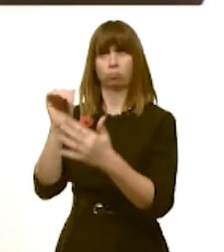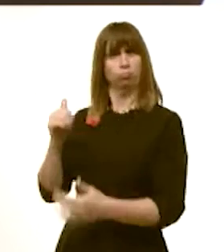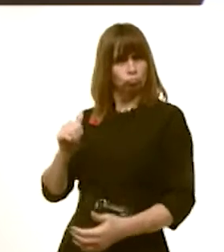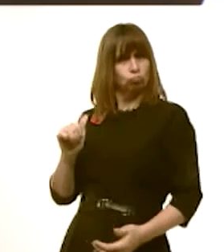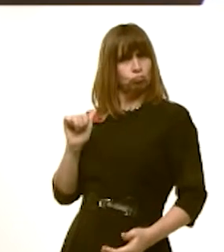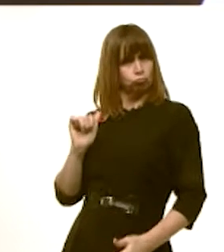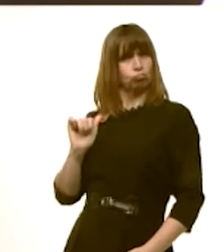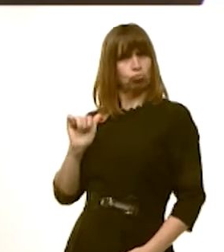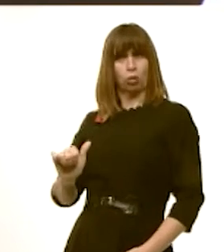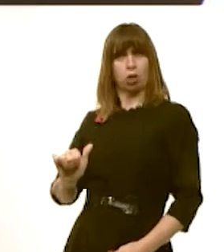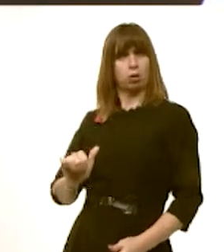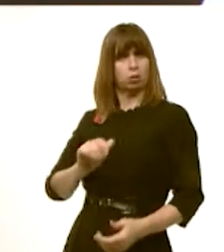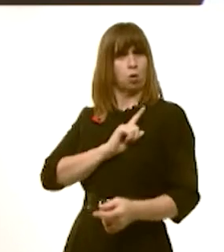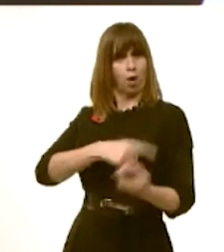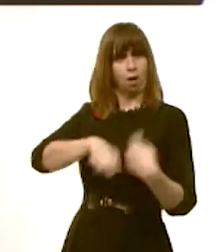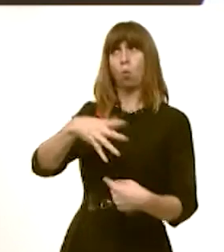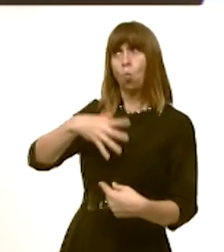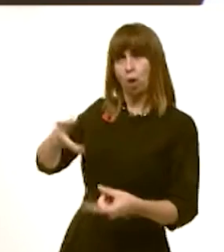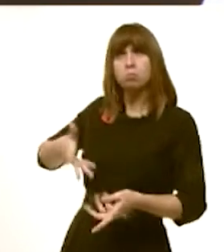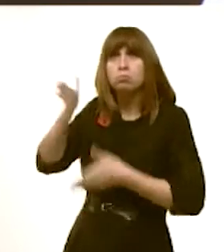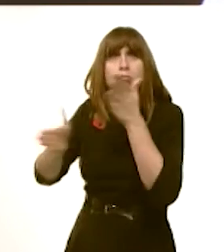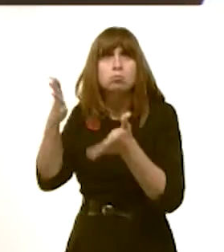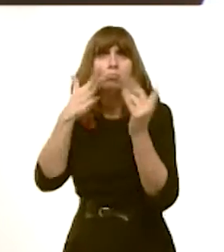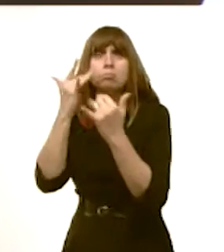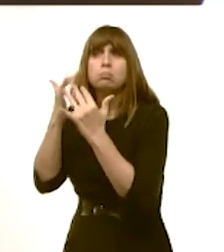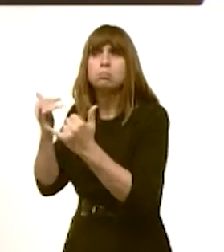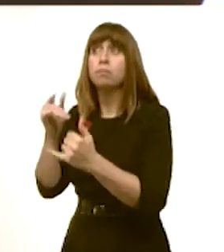Iíve no doubt that, where they wish to, they can bid for more resources in the future,